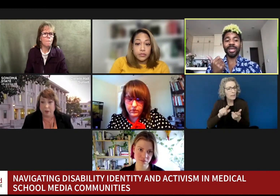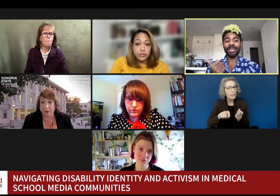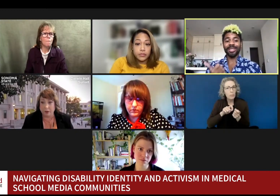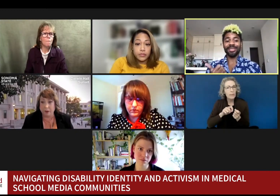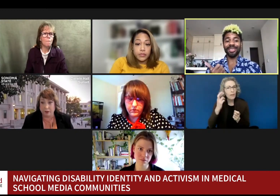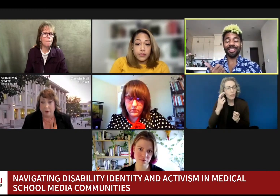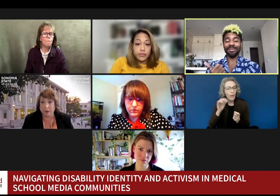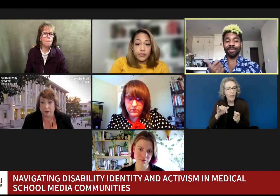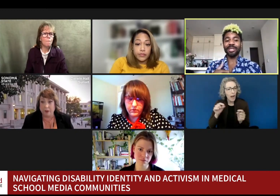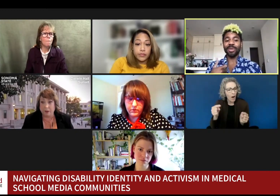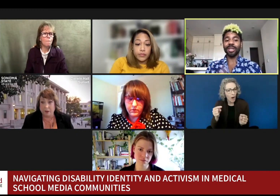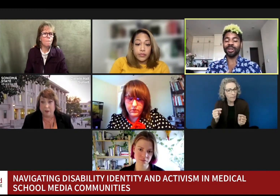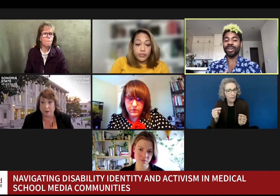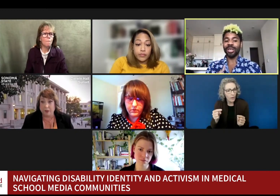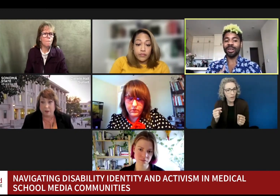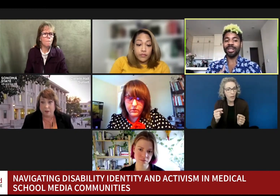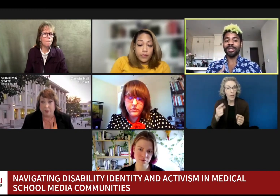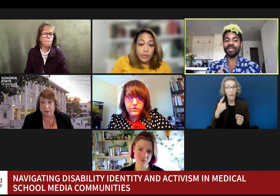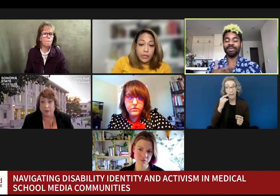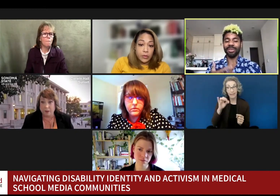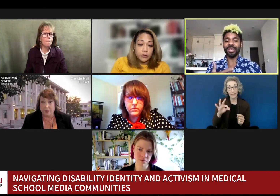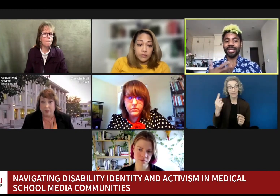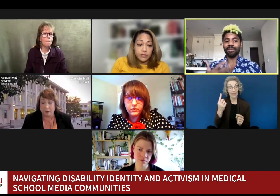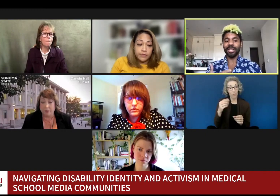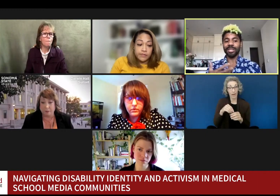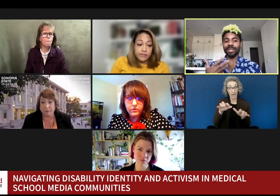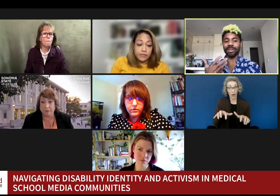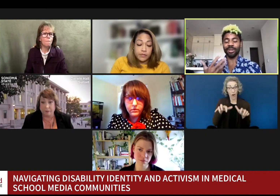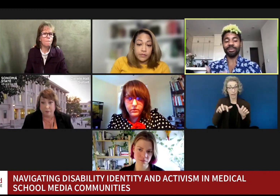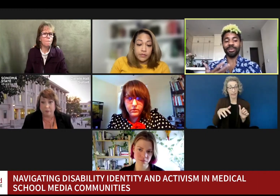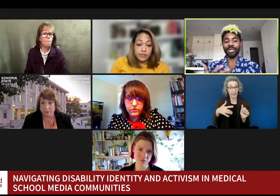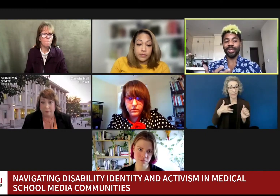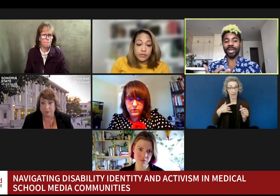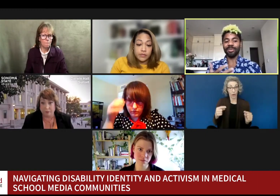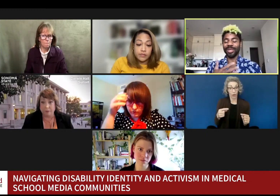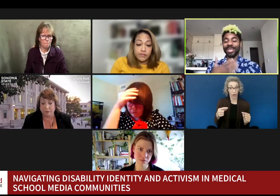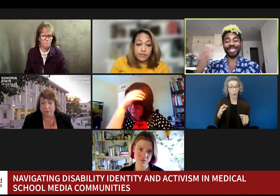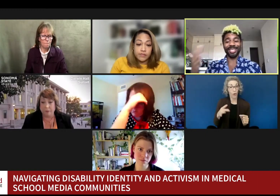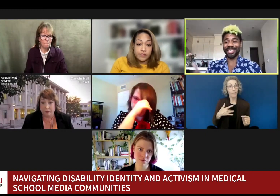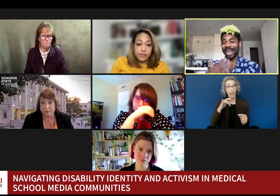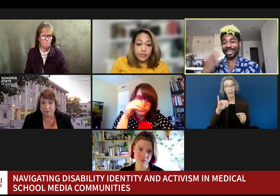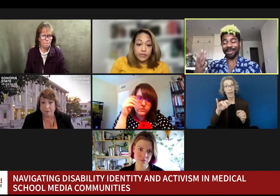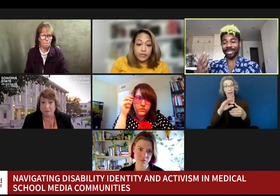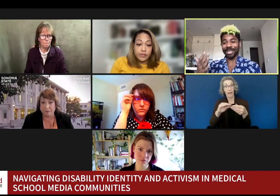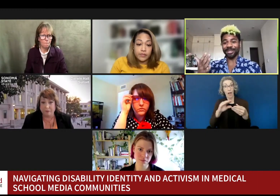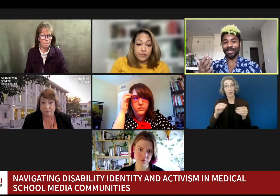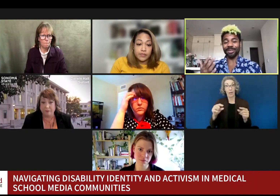Because if somebody's being hurt in the audience or feels like something is hurtful to them or this is in academic centers too,